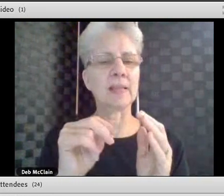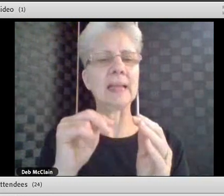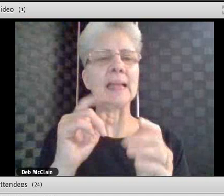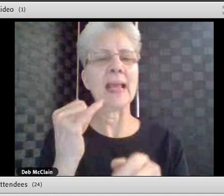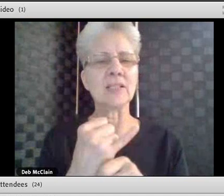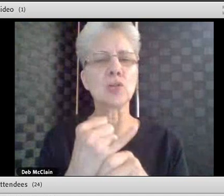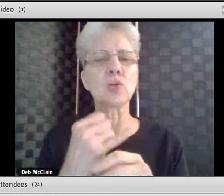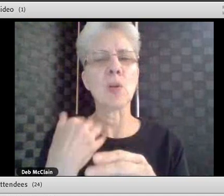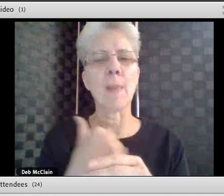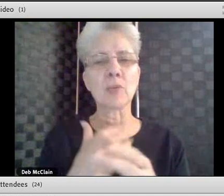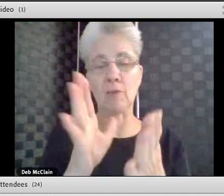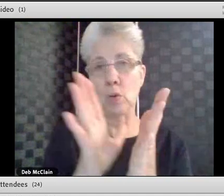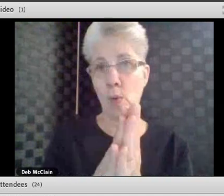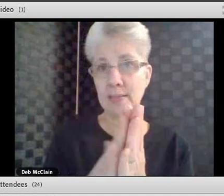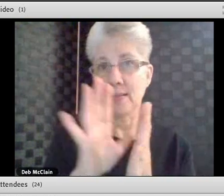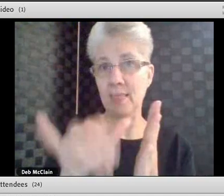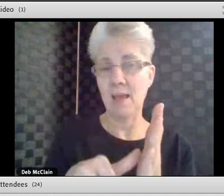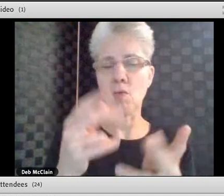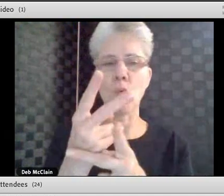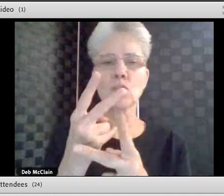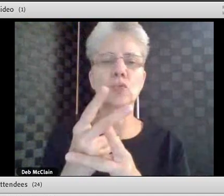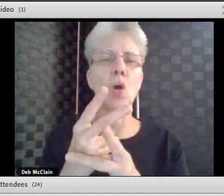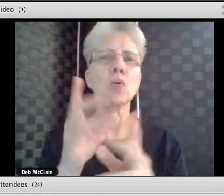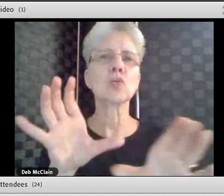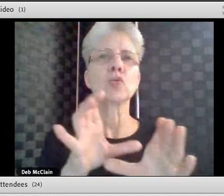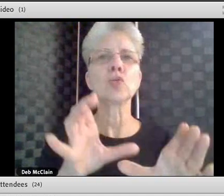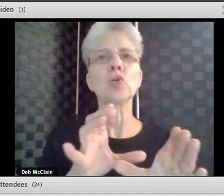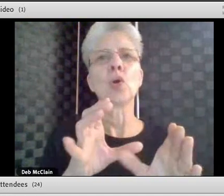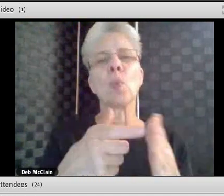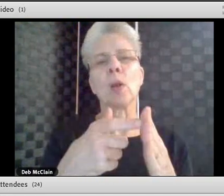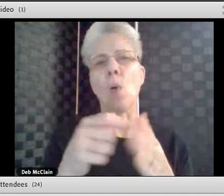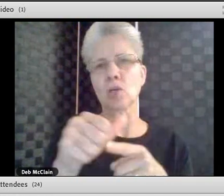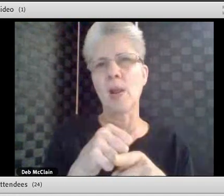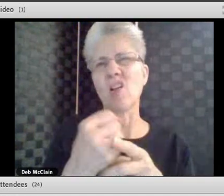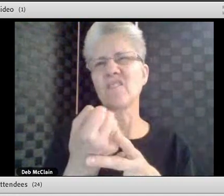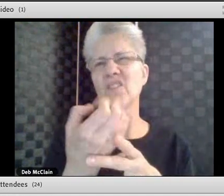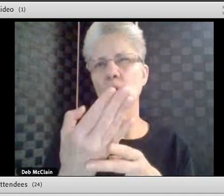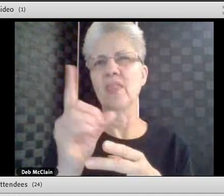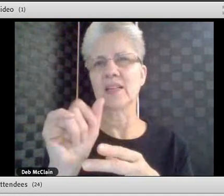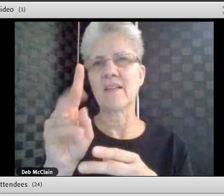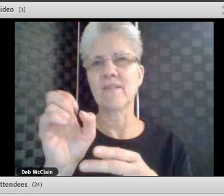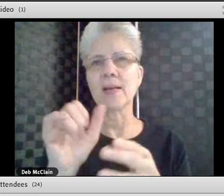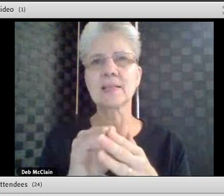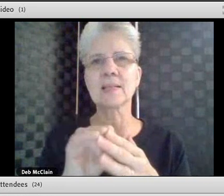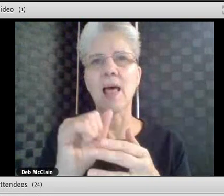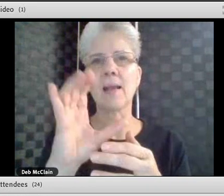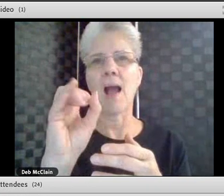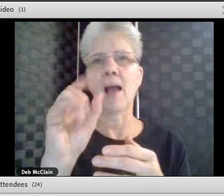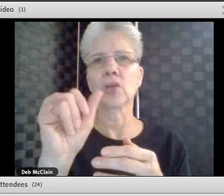So, again, SWFLN institutional members can request it. Also, they do require some training on a couple of the devices,